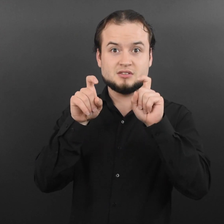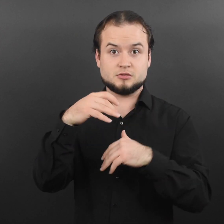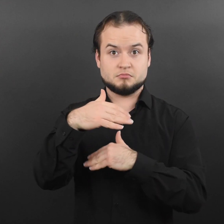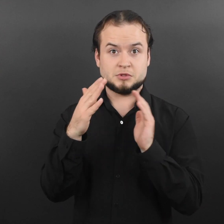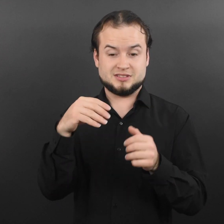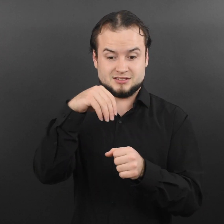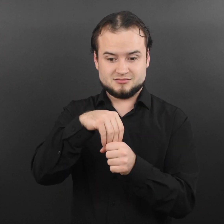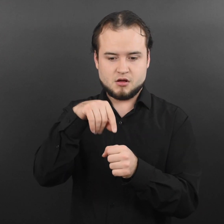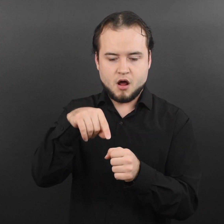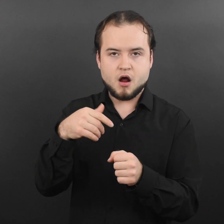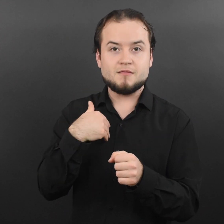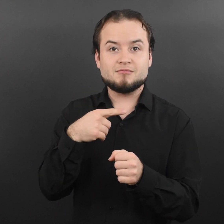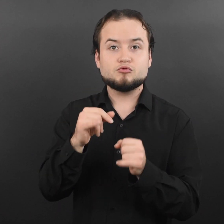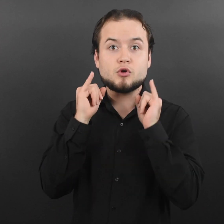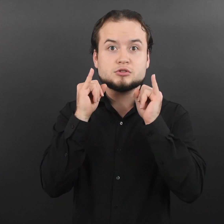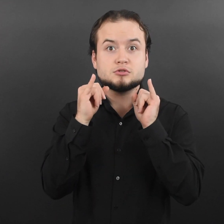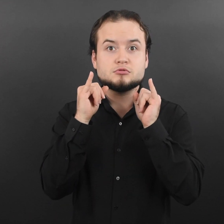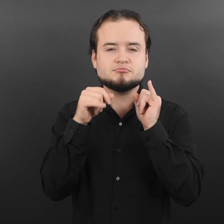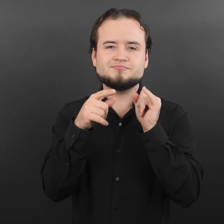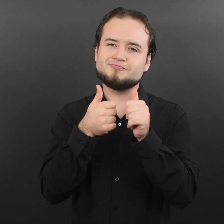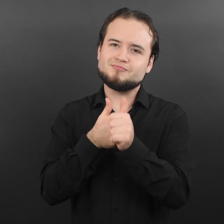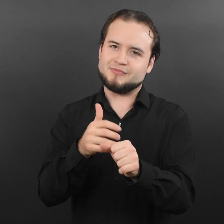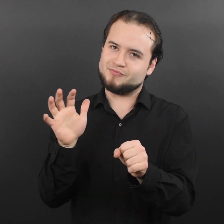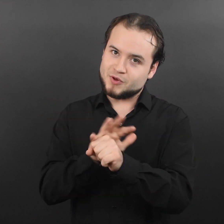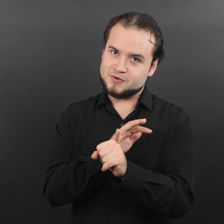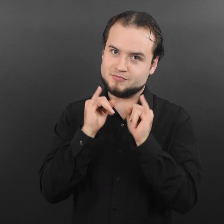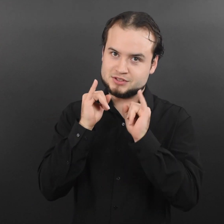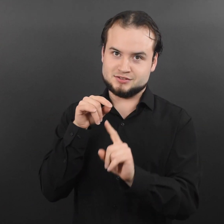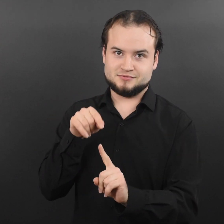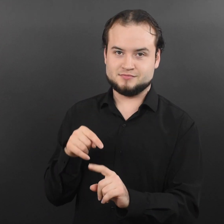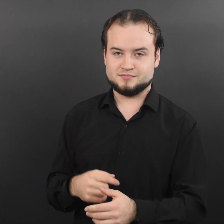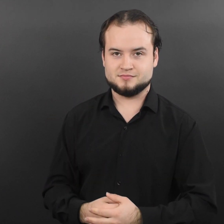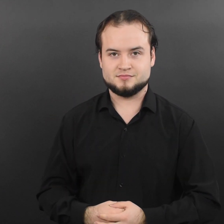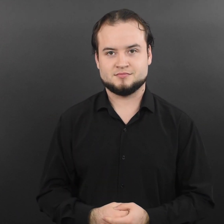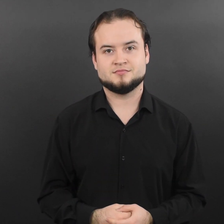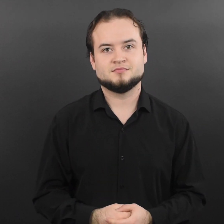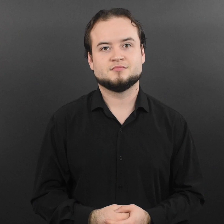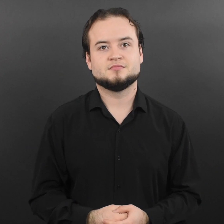This is because you can test negative if you take the test too early in your infection,